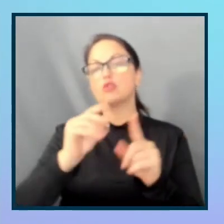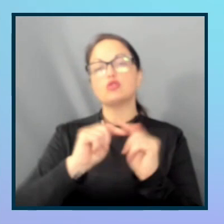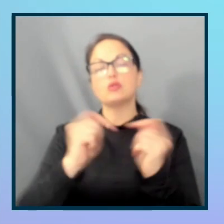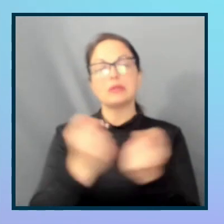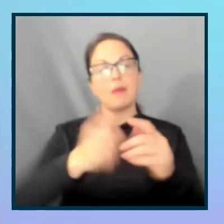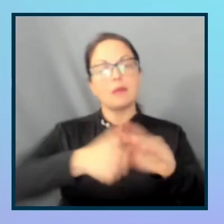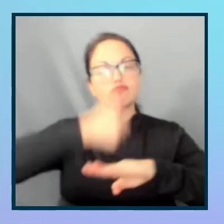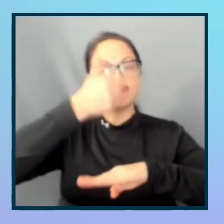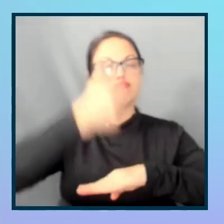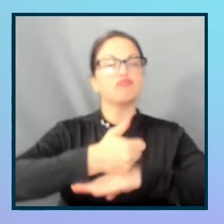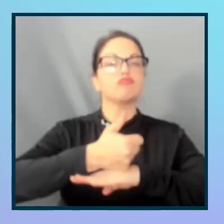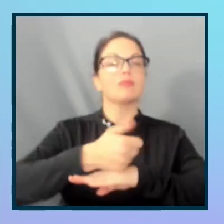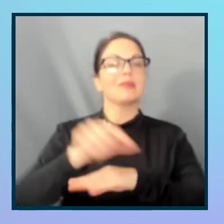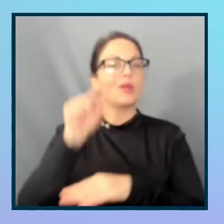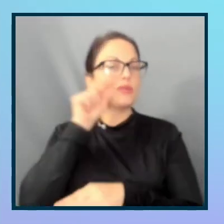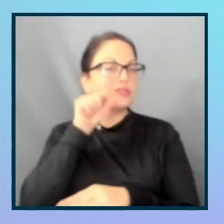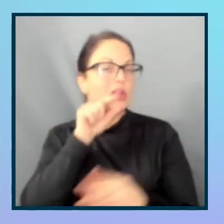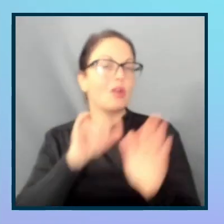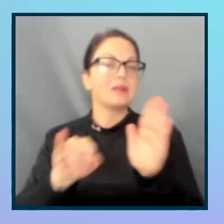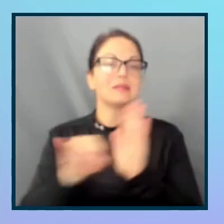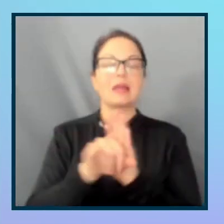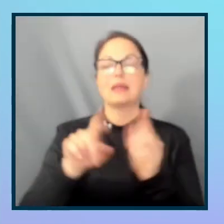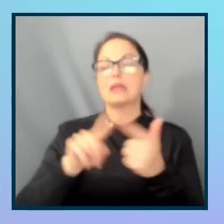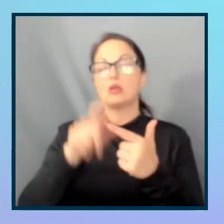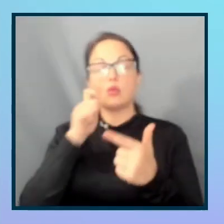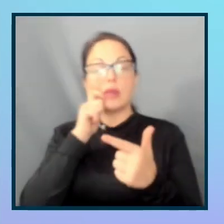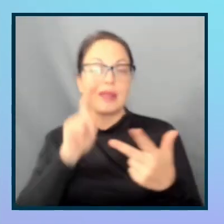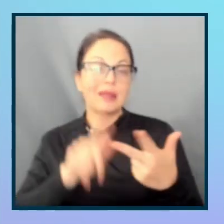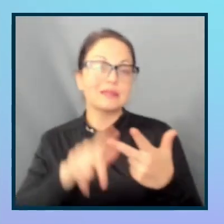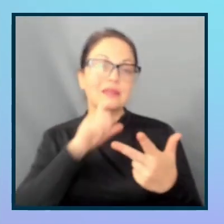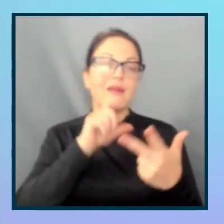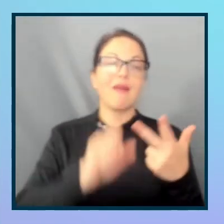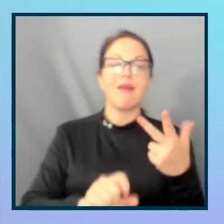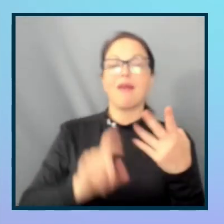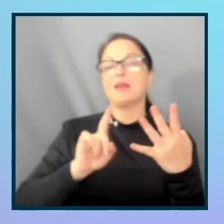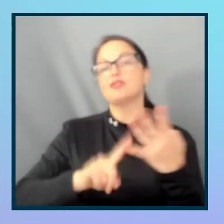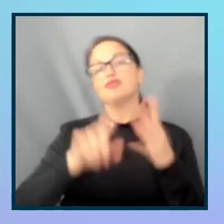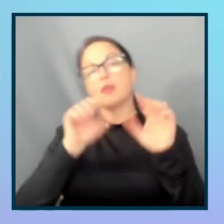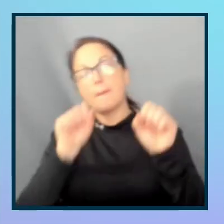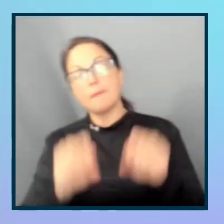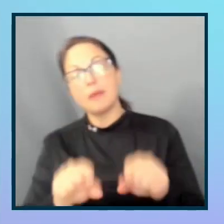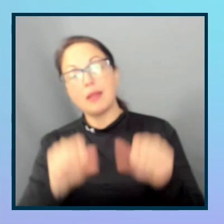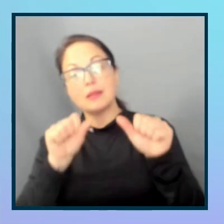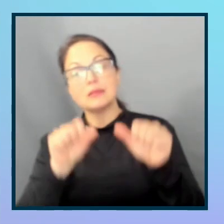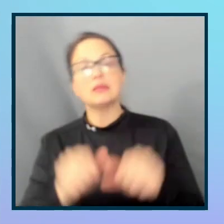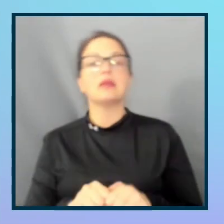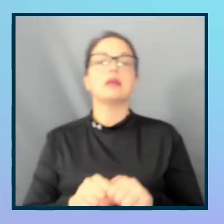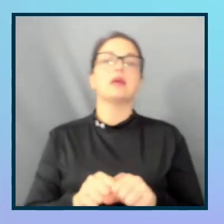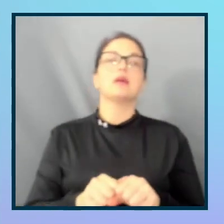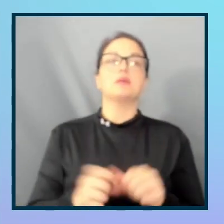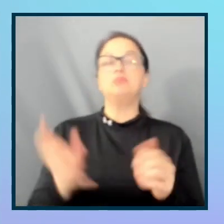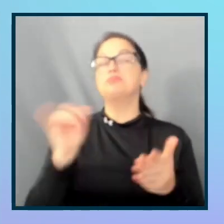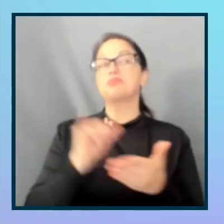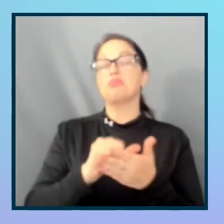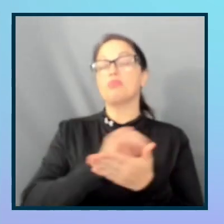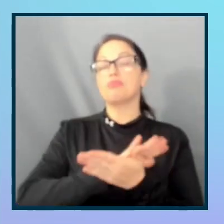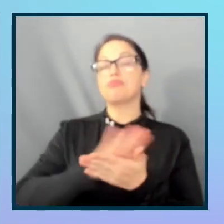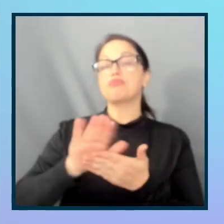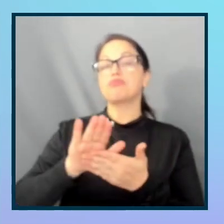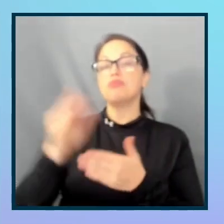on race, gender identity, age, ability, et cetera. So that's set a nice groundwork for introducing